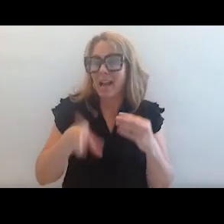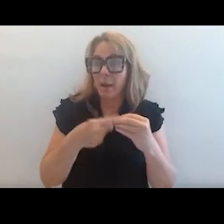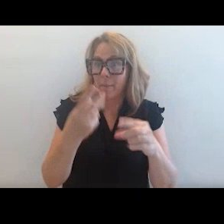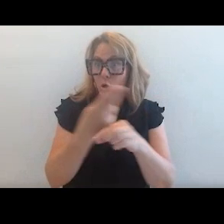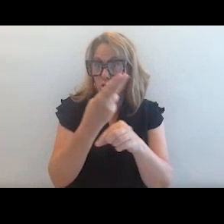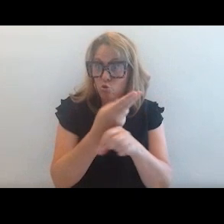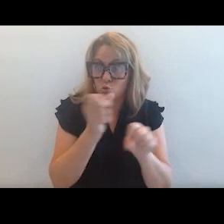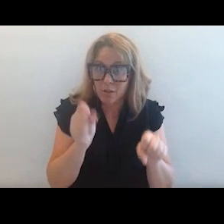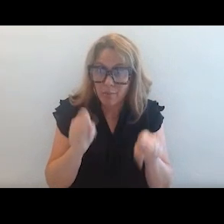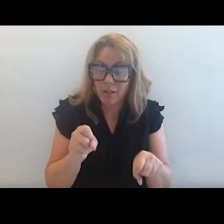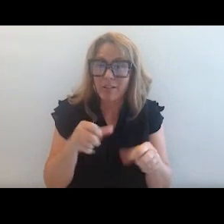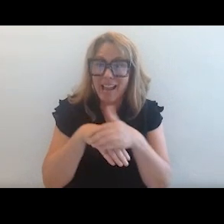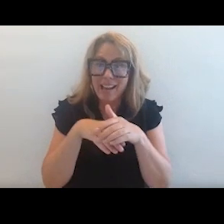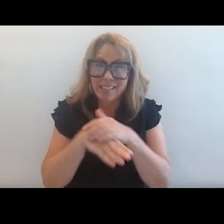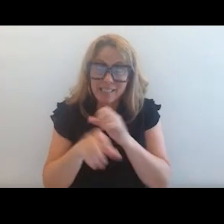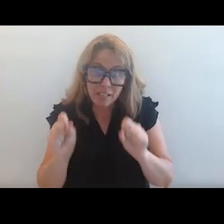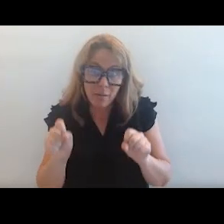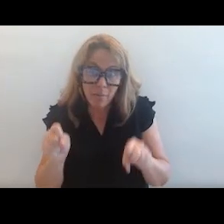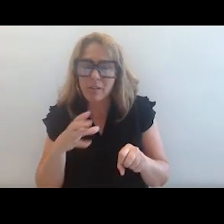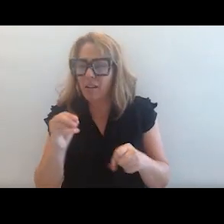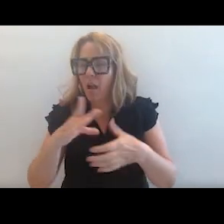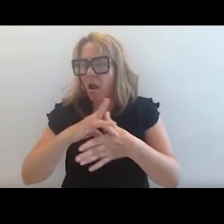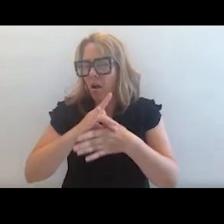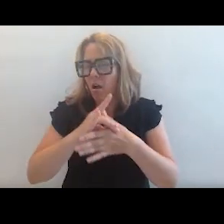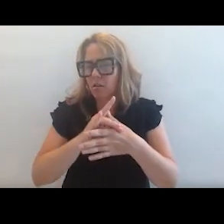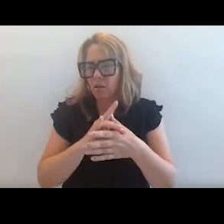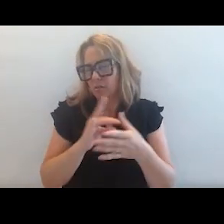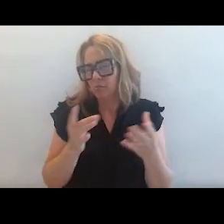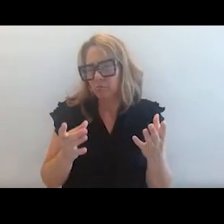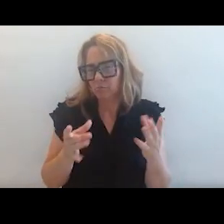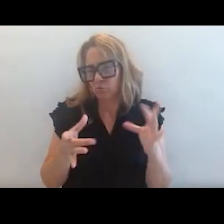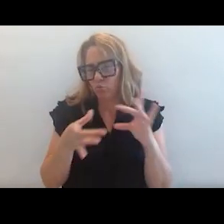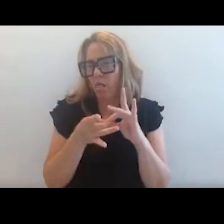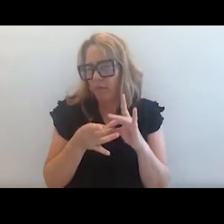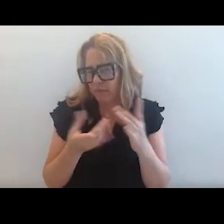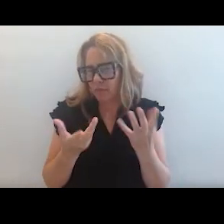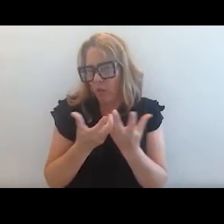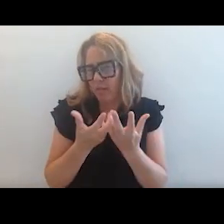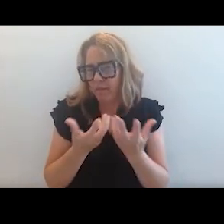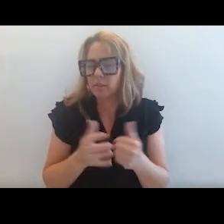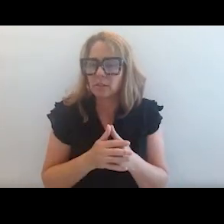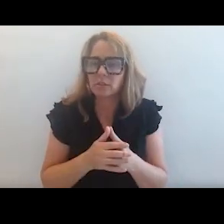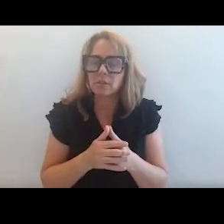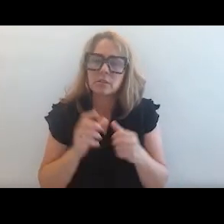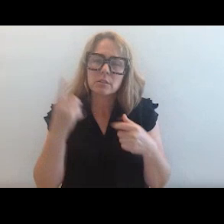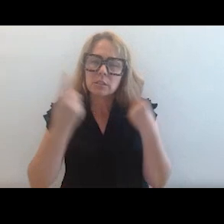accessibility, and content relevance. Consider using surveys, interviews,